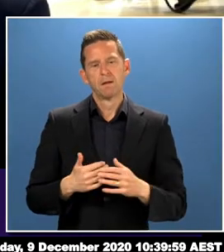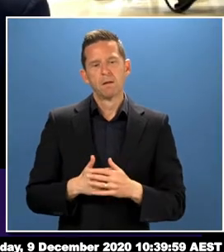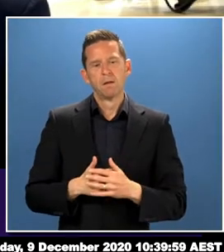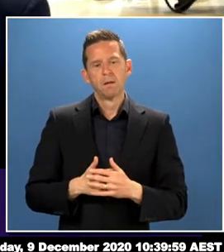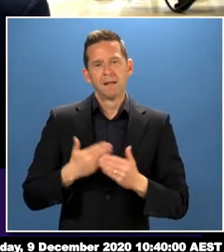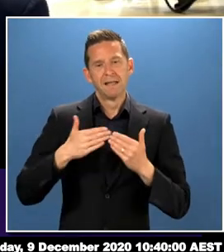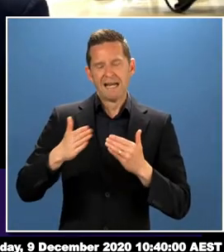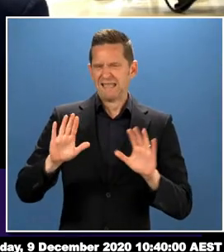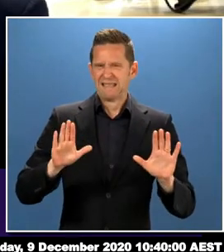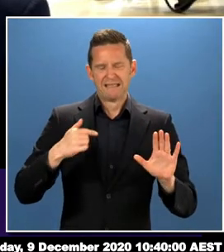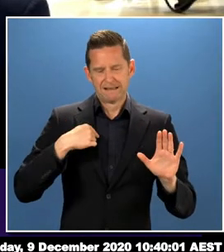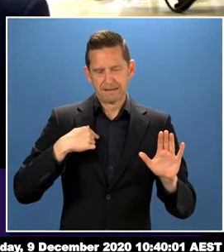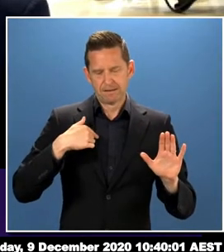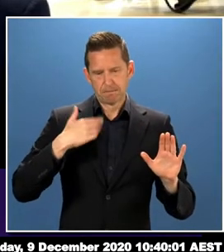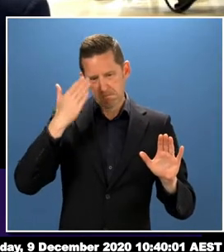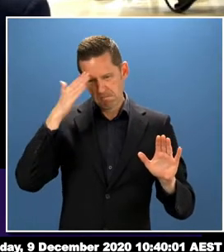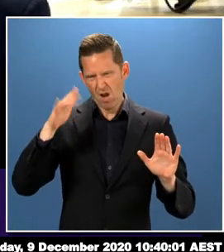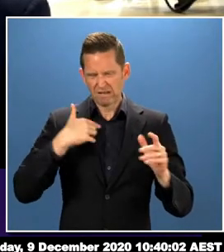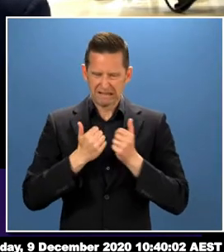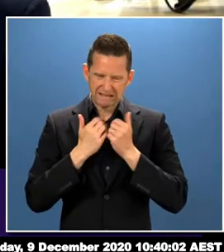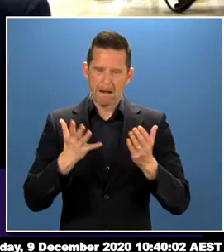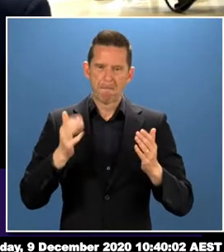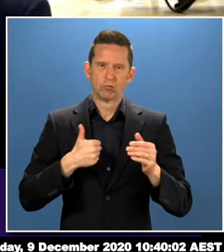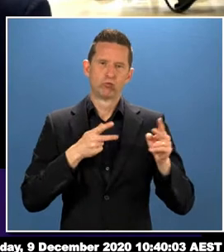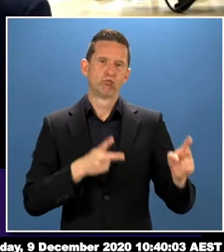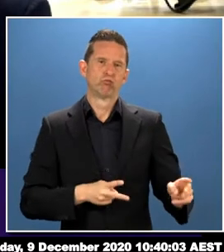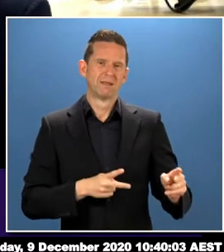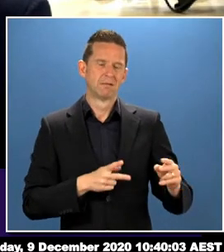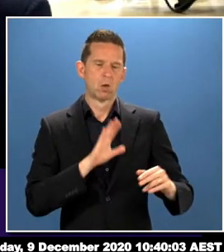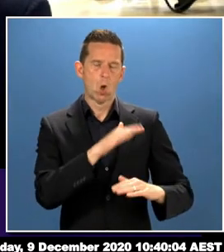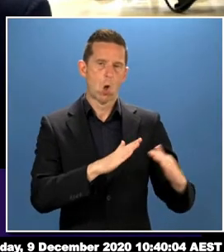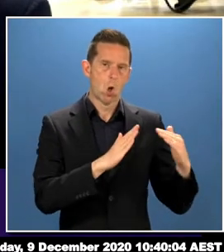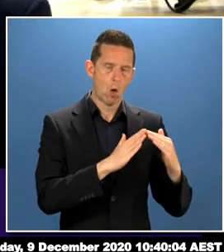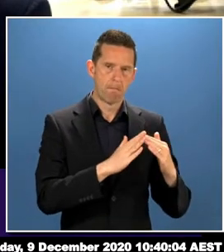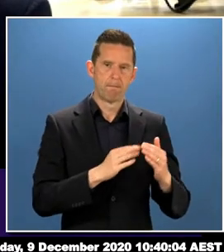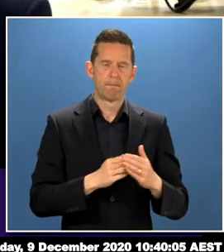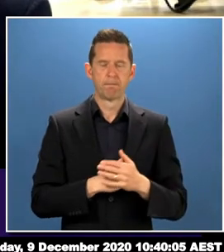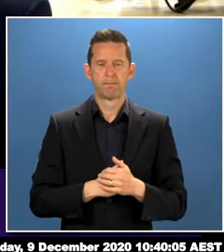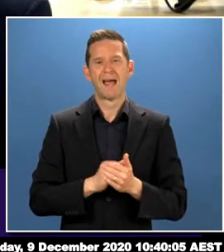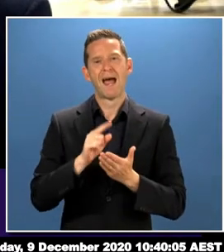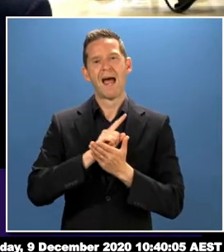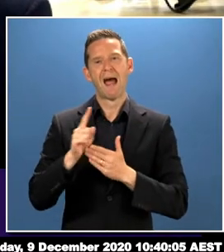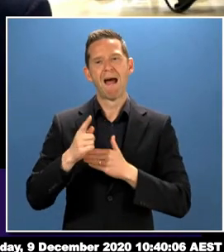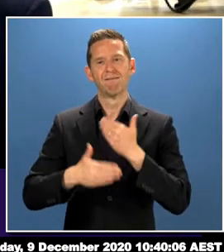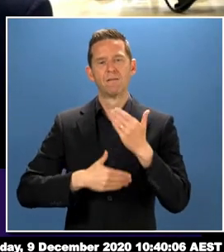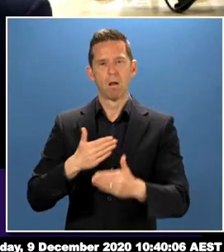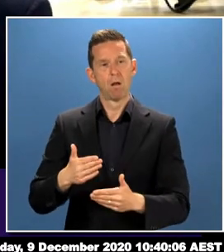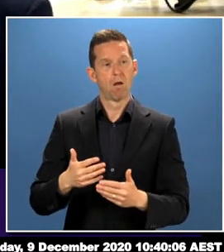I just had to have a day of rest. And then after that, you know, it started to become a more regular,